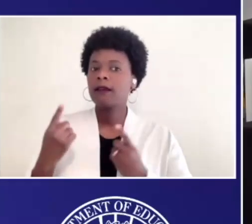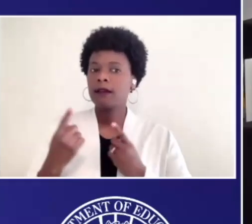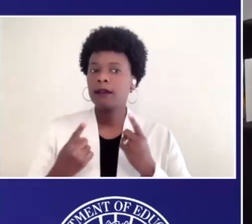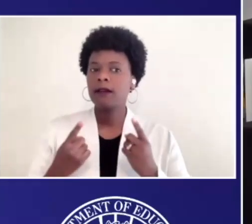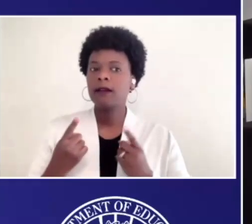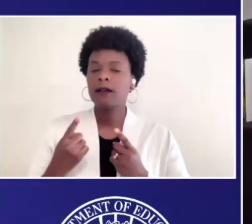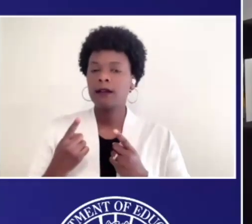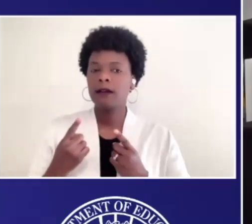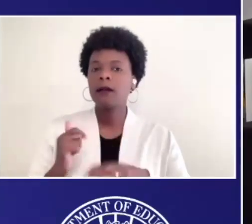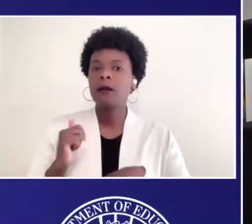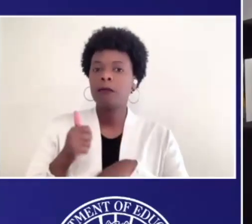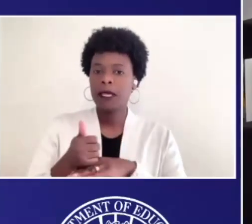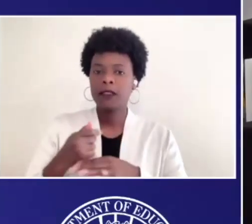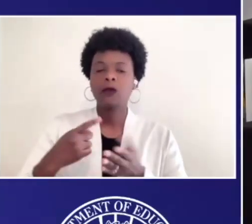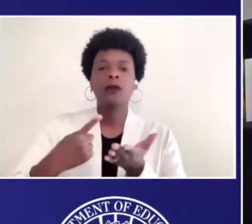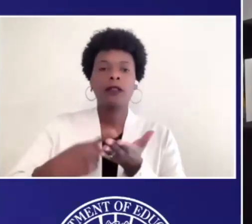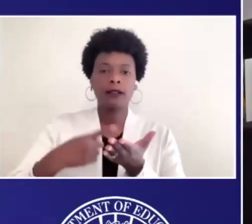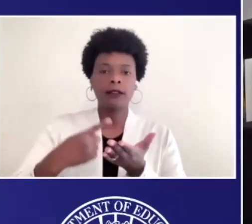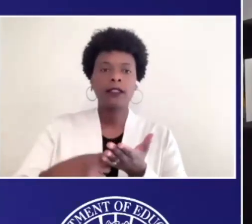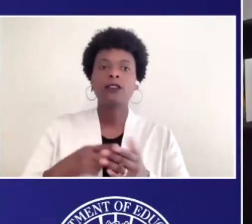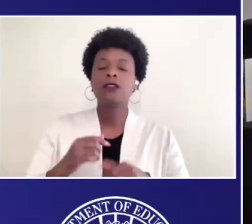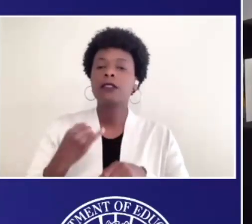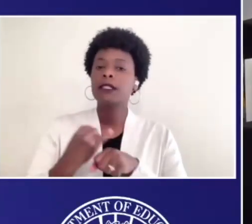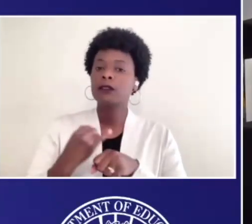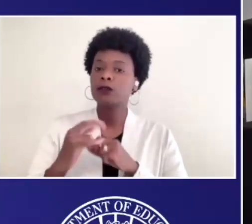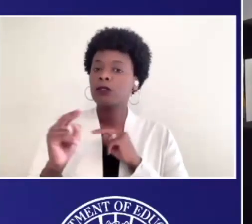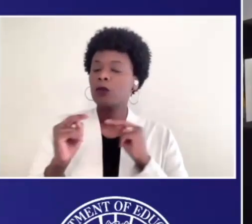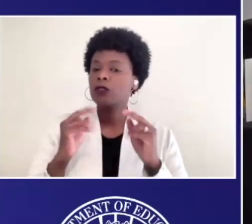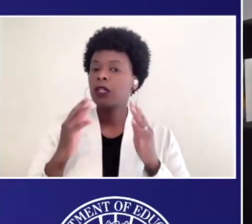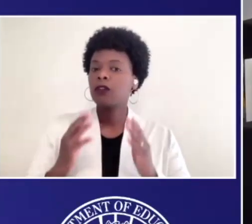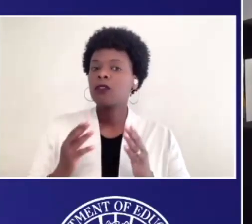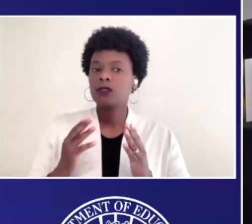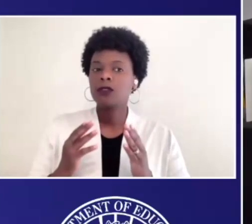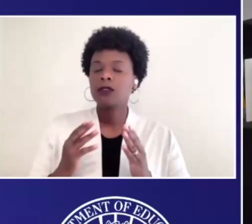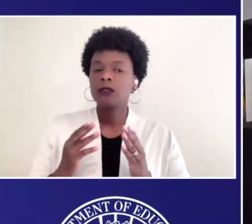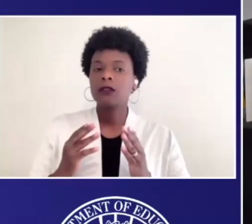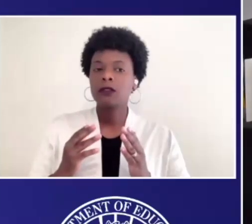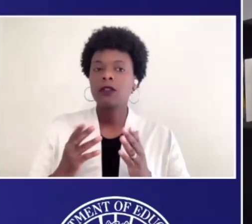based on that discussion, that the institutional negotiators would like to have a caucus.